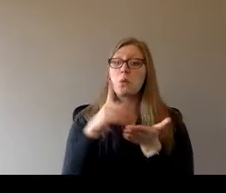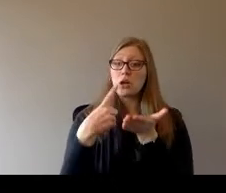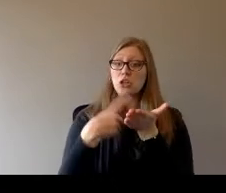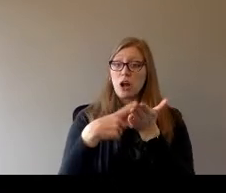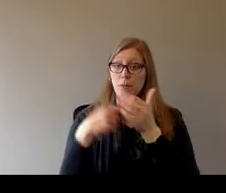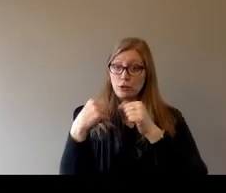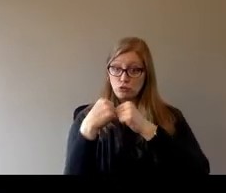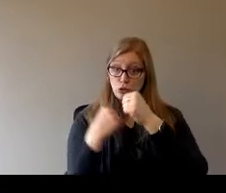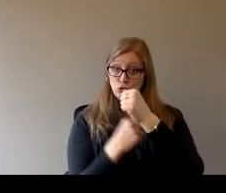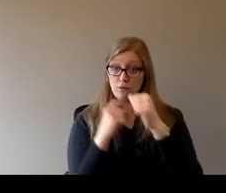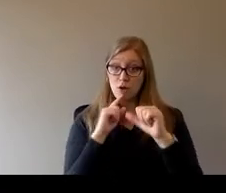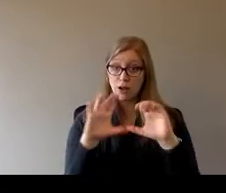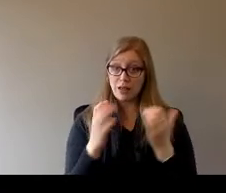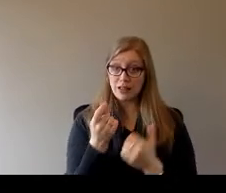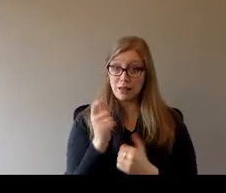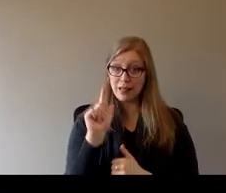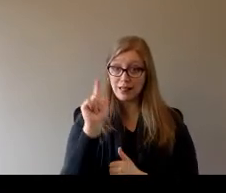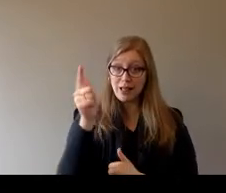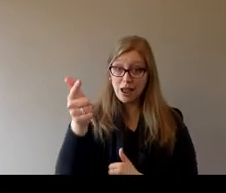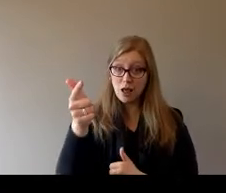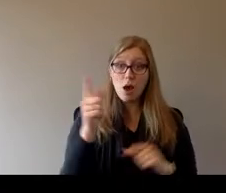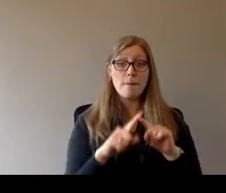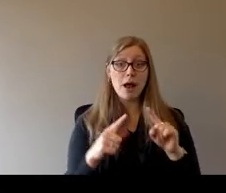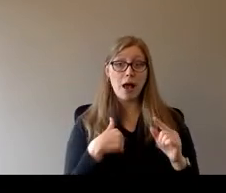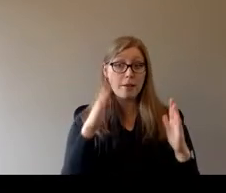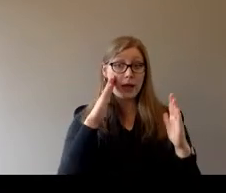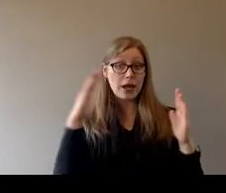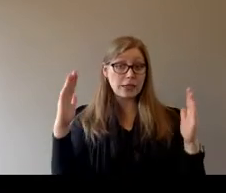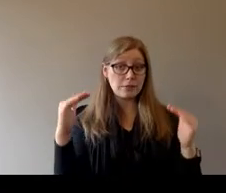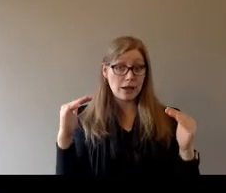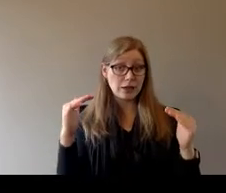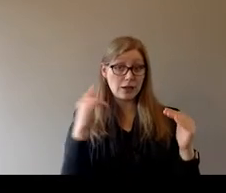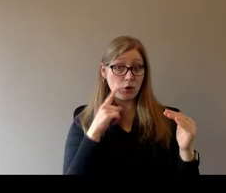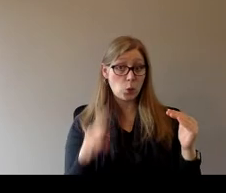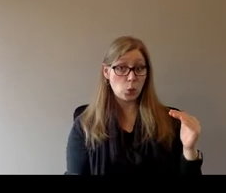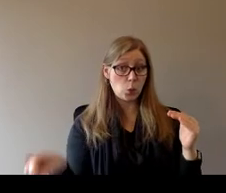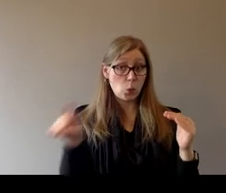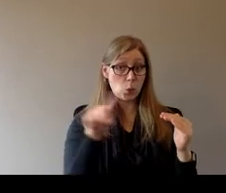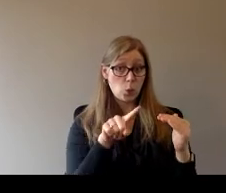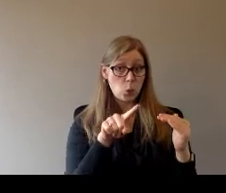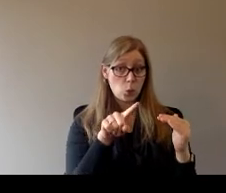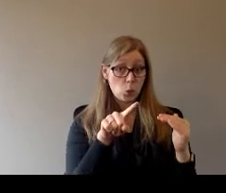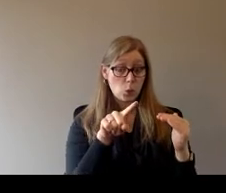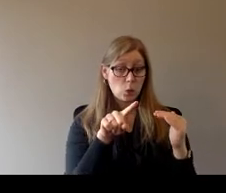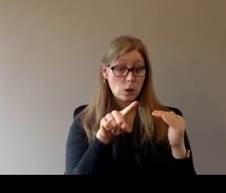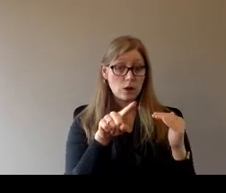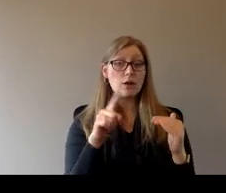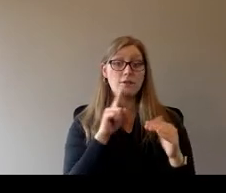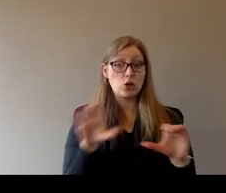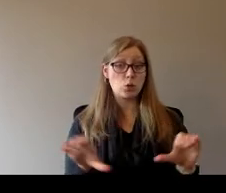But this is what I am expecting for all of you as far as getting your work done each week.